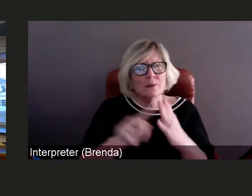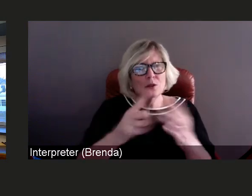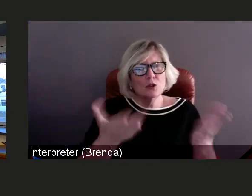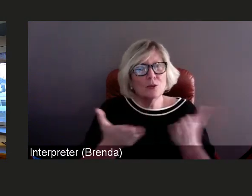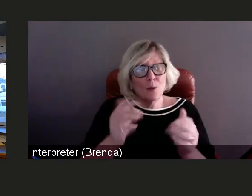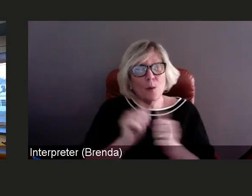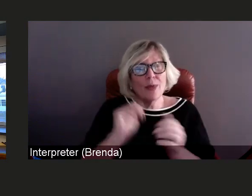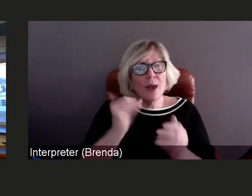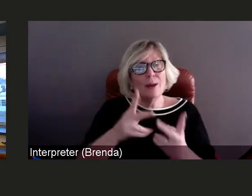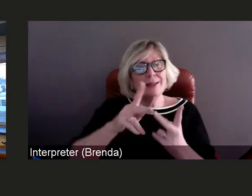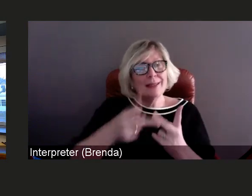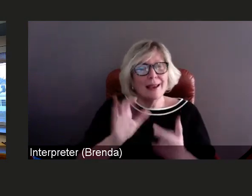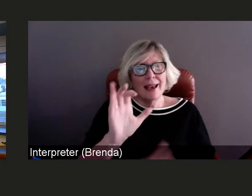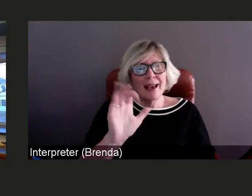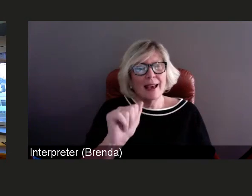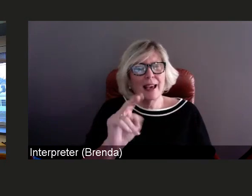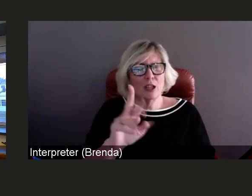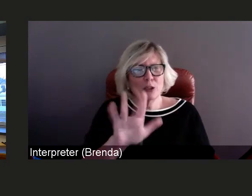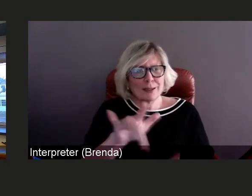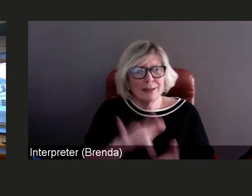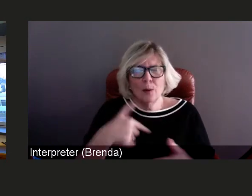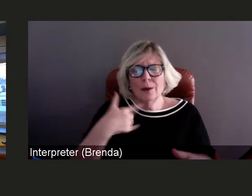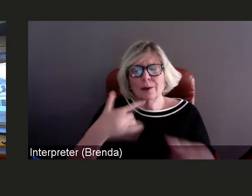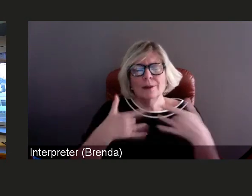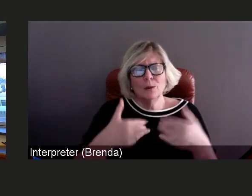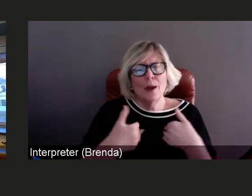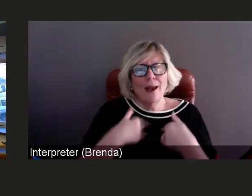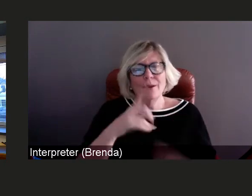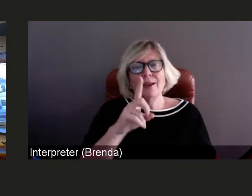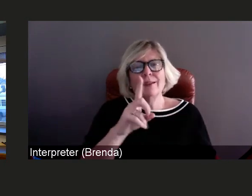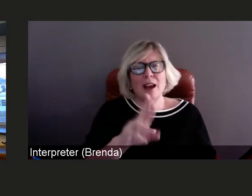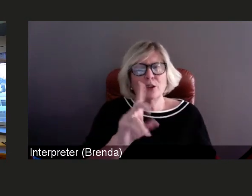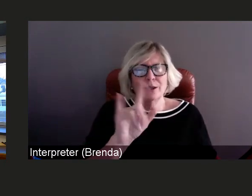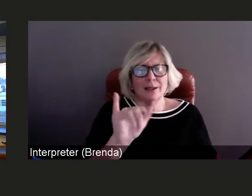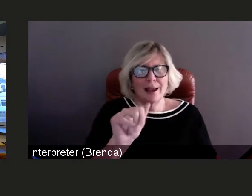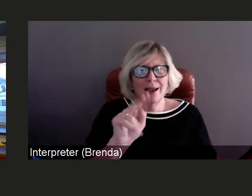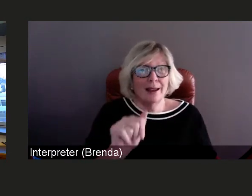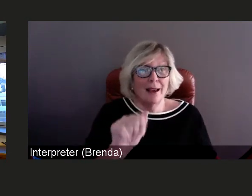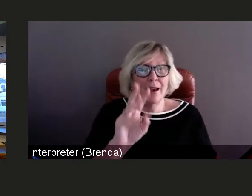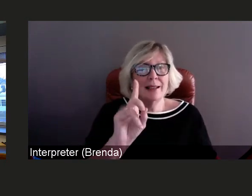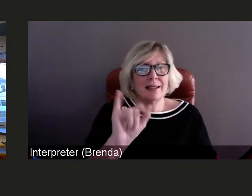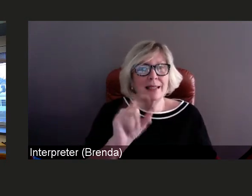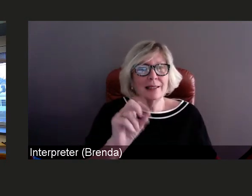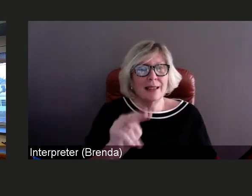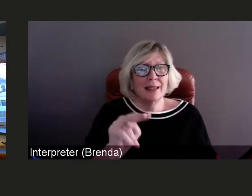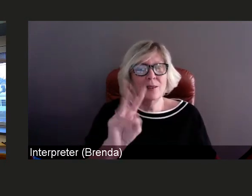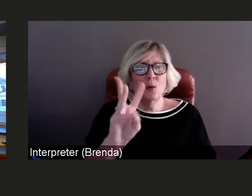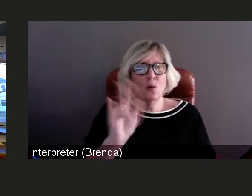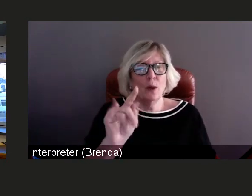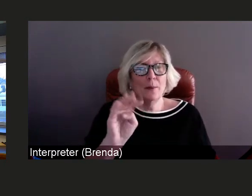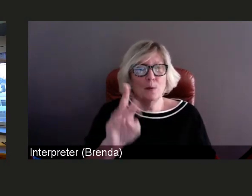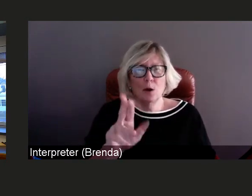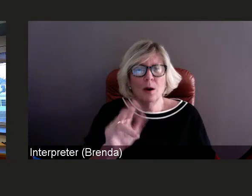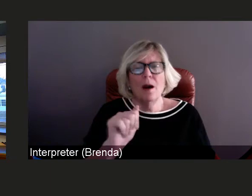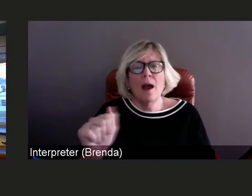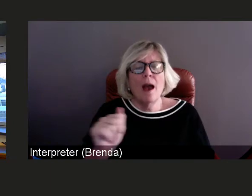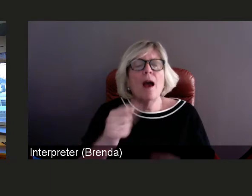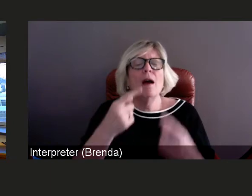and we're so excited to have Dr. Diana Dickson-Witmer truly, a nationally recognized breast surgeon here